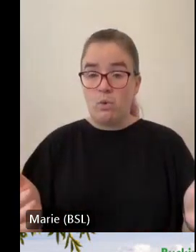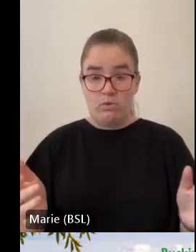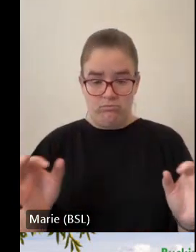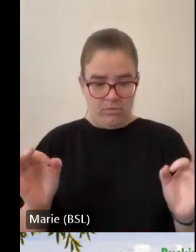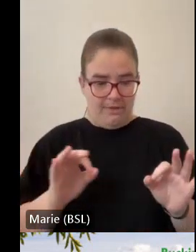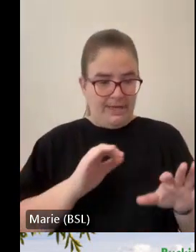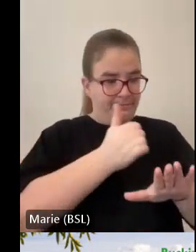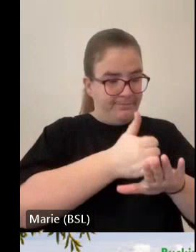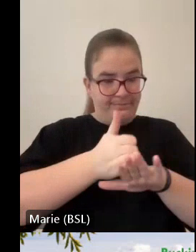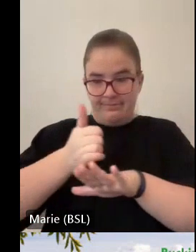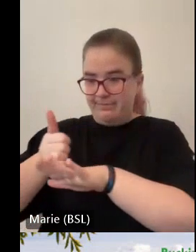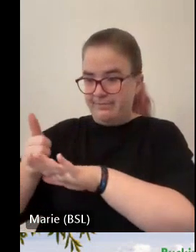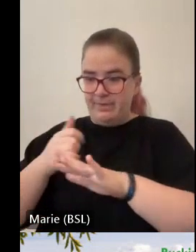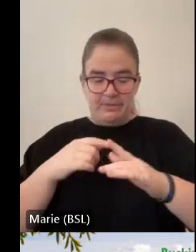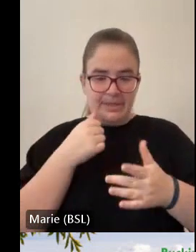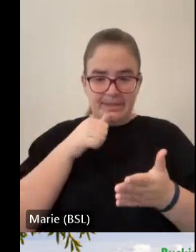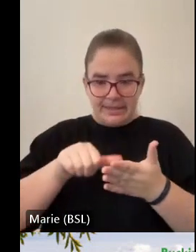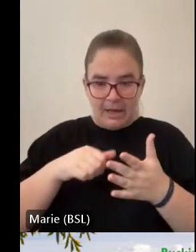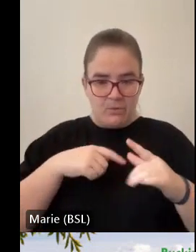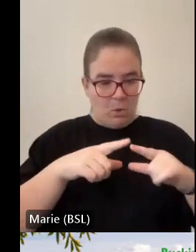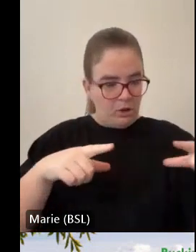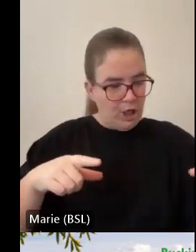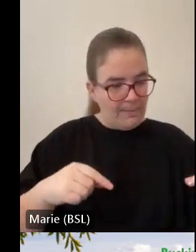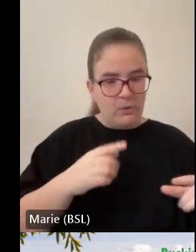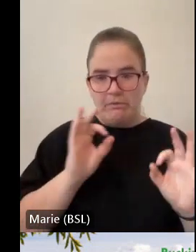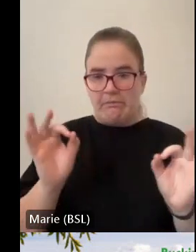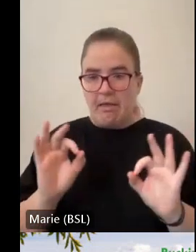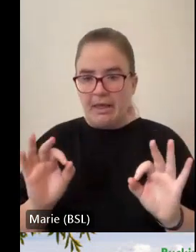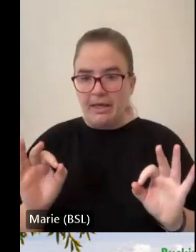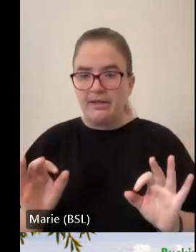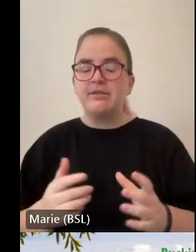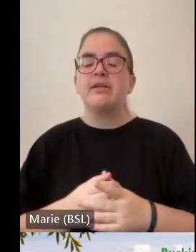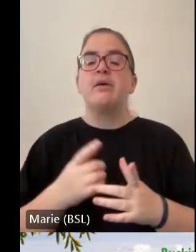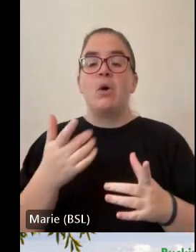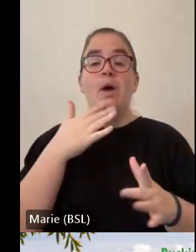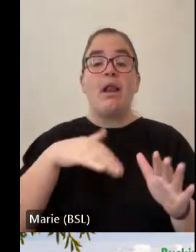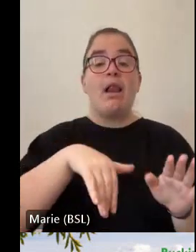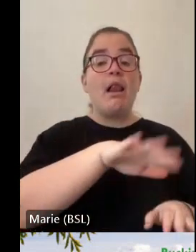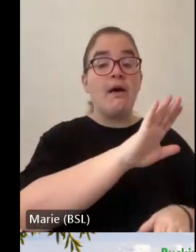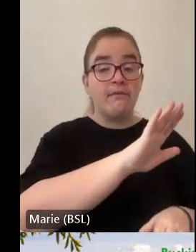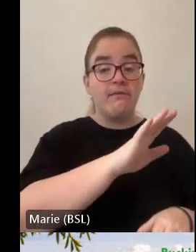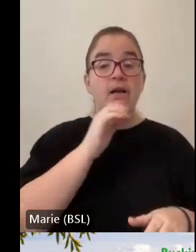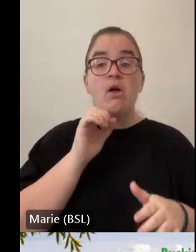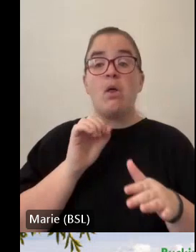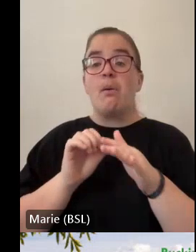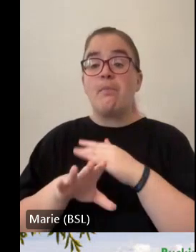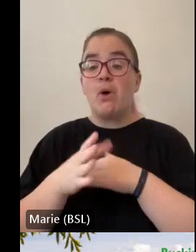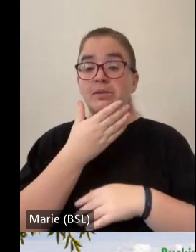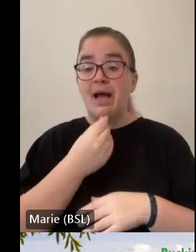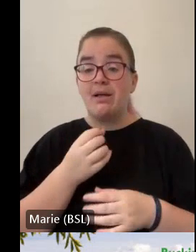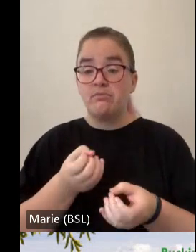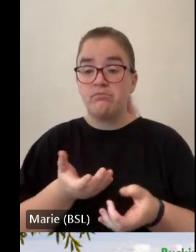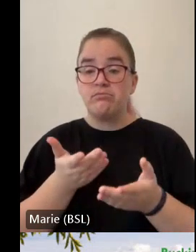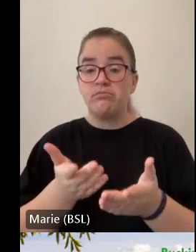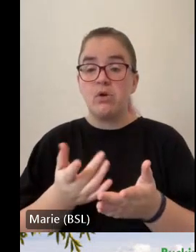That mail or set up with all the stamps and everything on that occasion and when I left the postman delivered one parcel